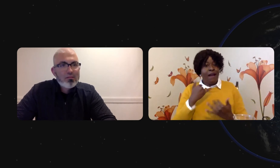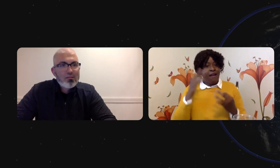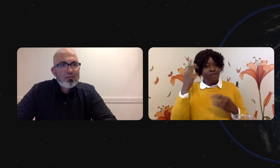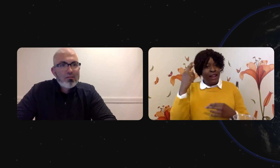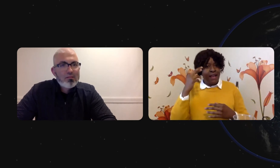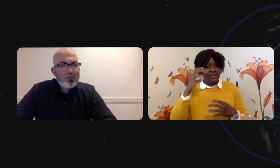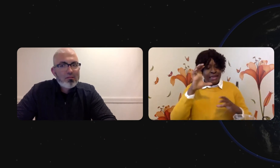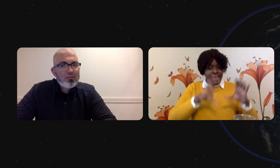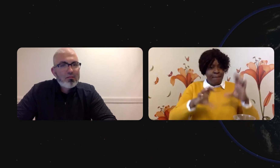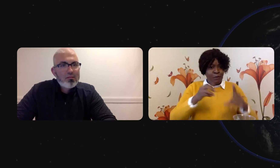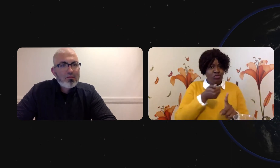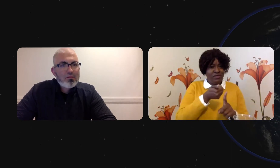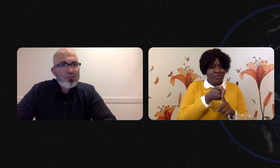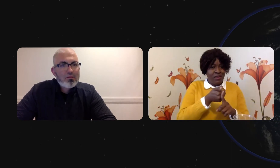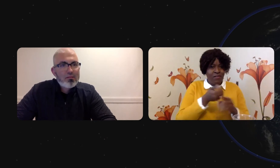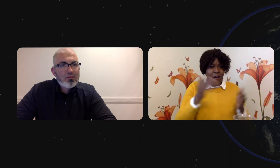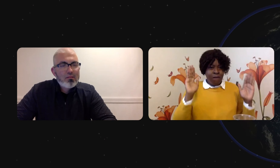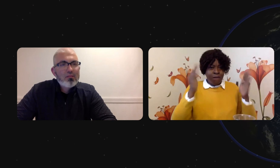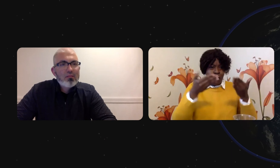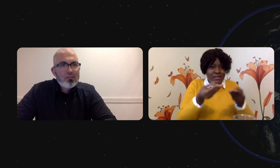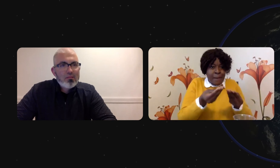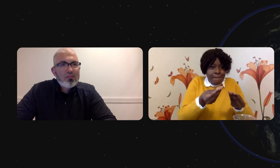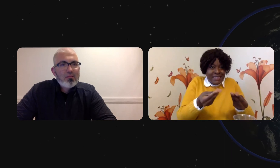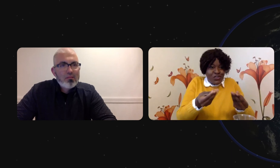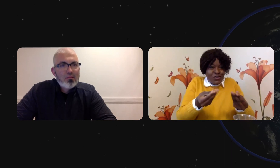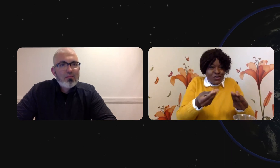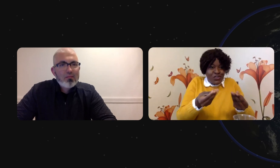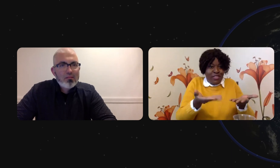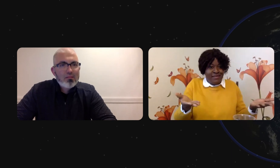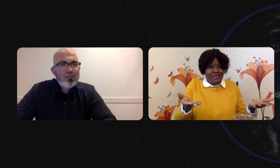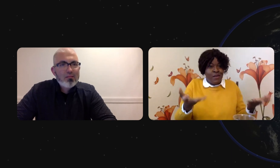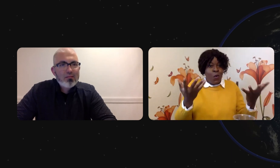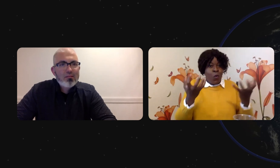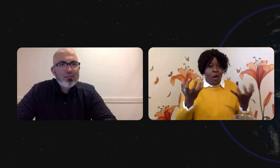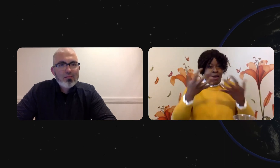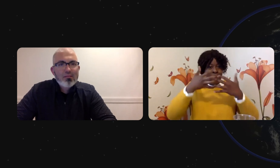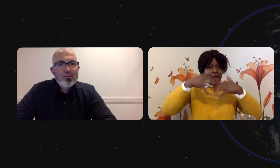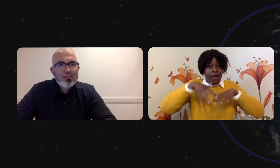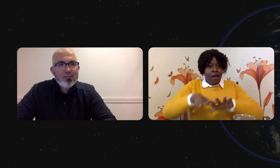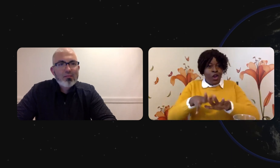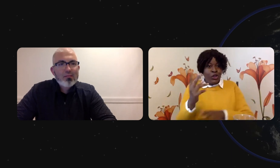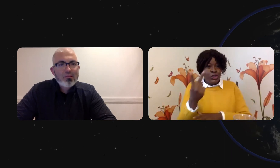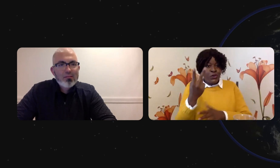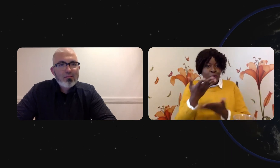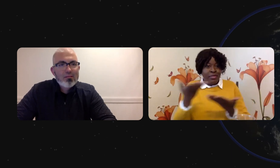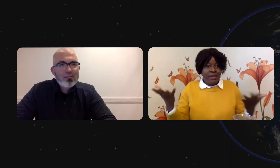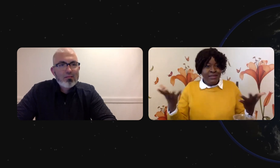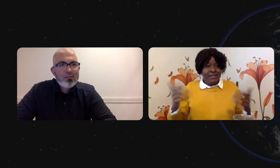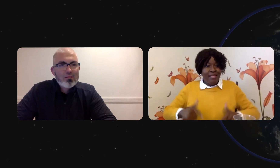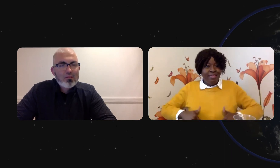They care about food and materials of the earth.